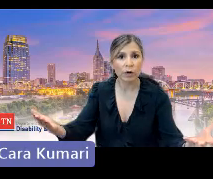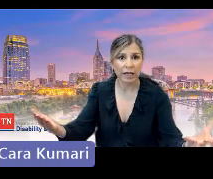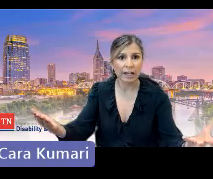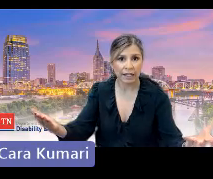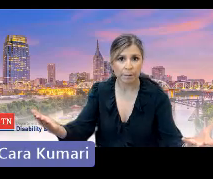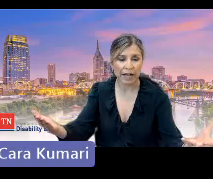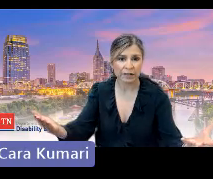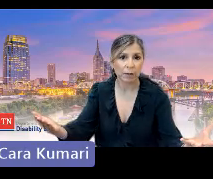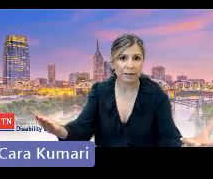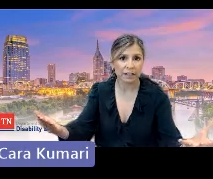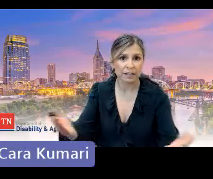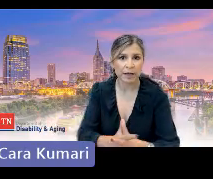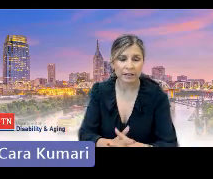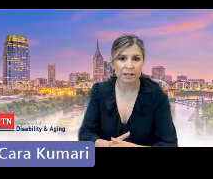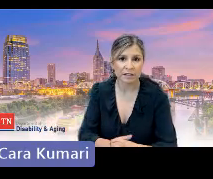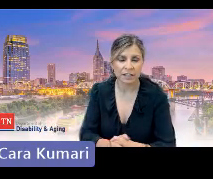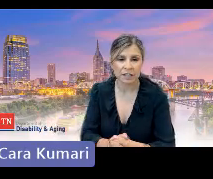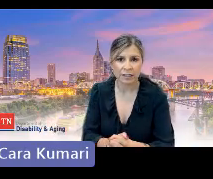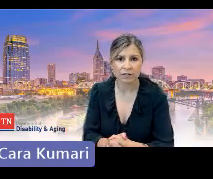we also want to maximize independence and dignity.